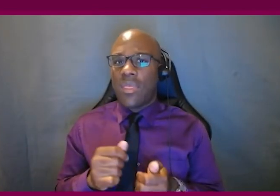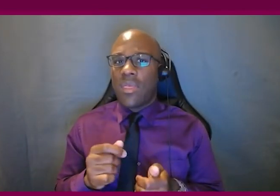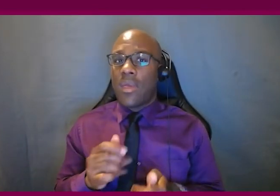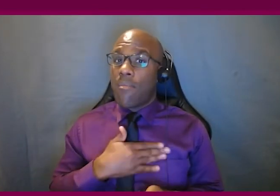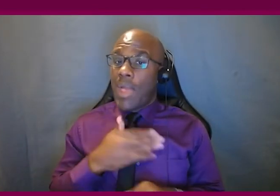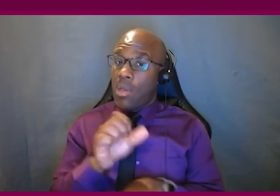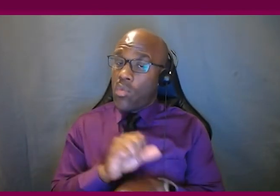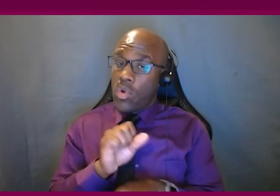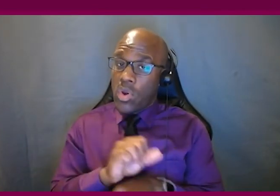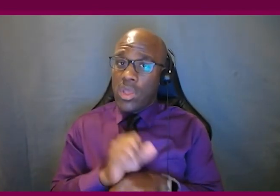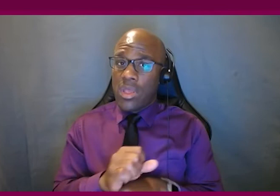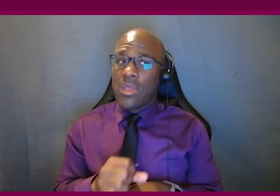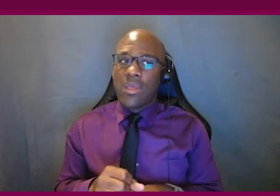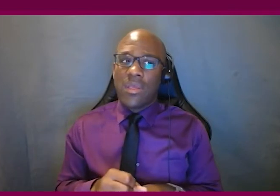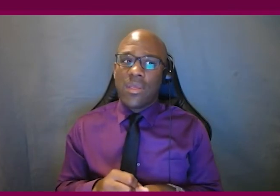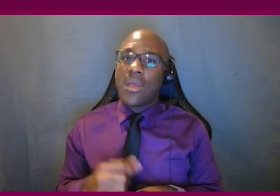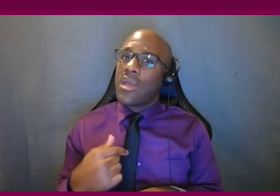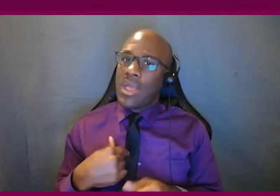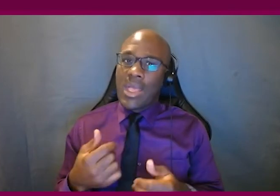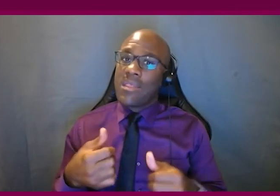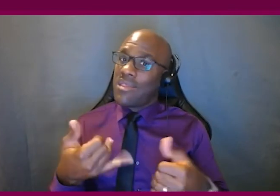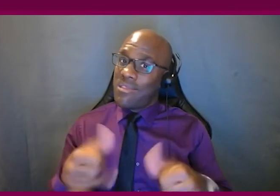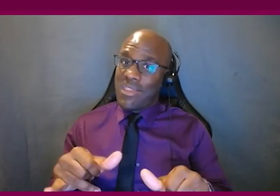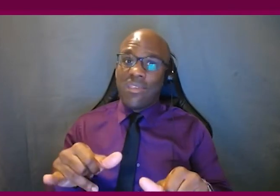Ashley Inkumsah: We started to talk about the idea that there's